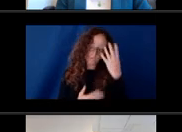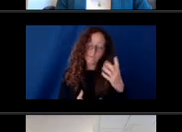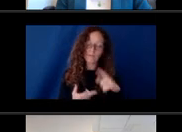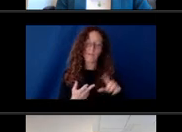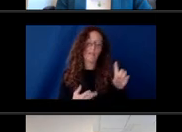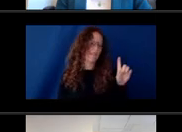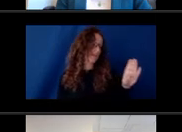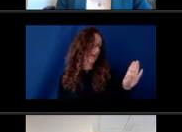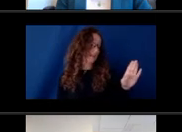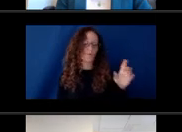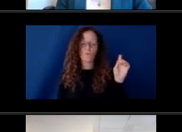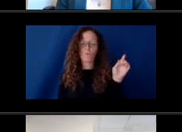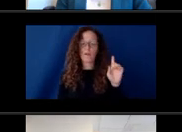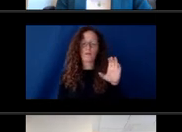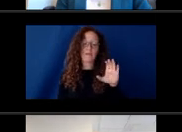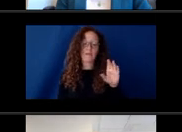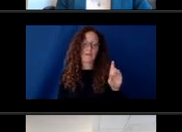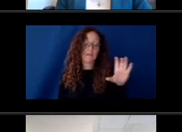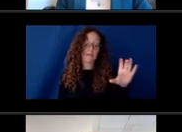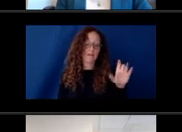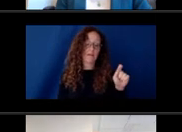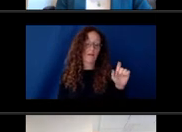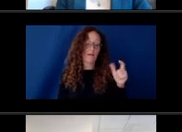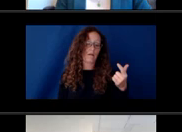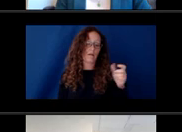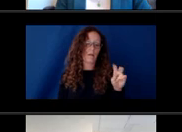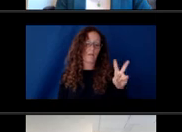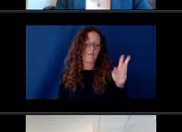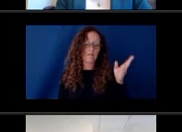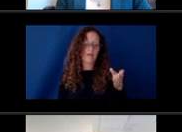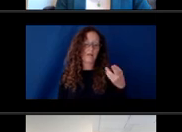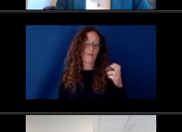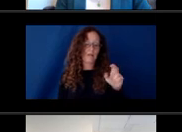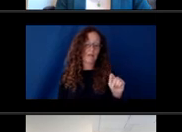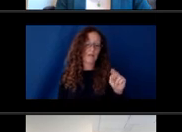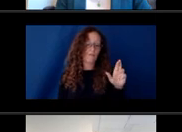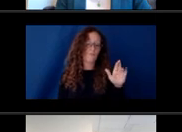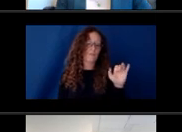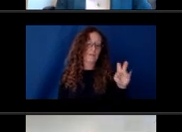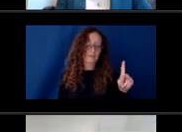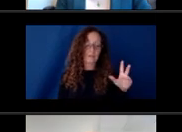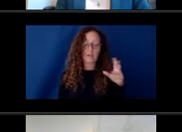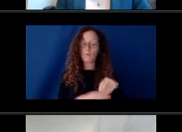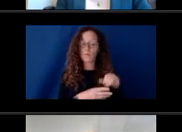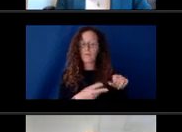is cdc.gov/heatrisk, it includes HeatRisk but it also has the Air Quality Index because you know,